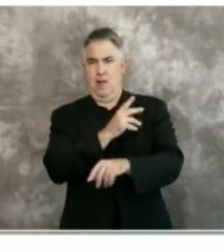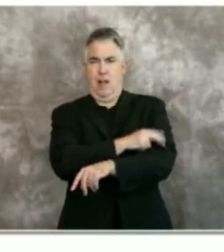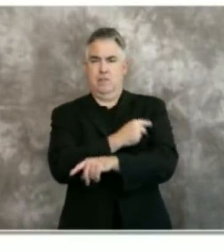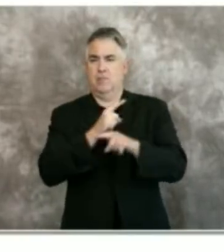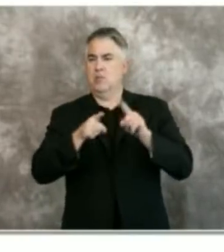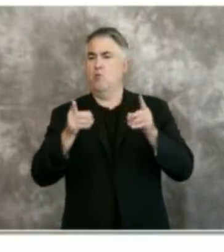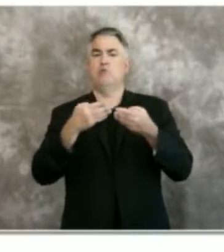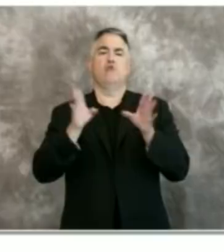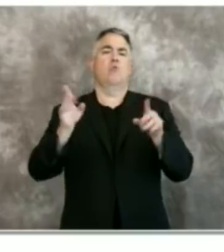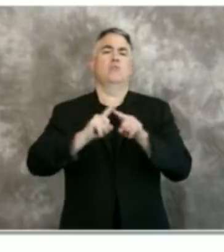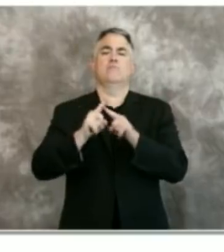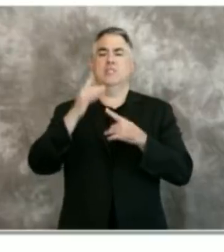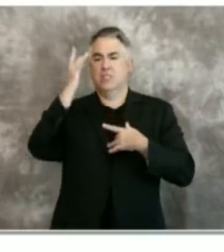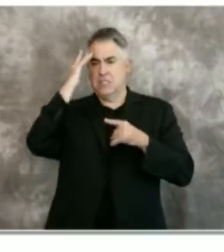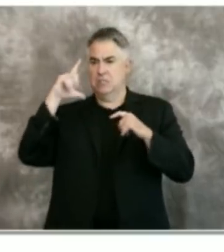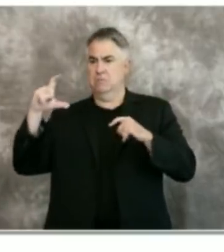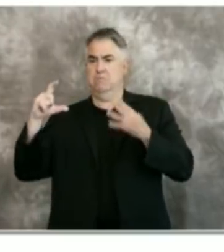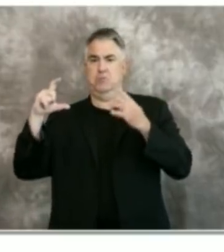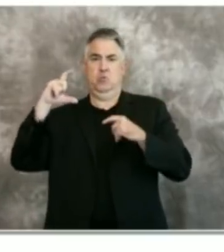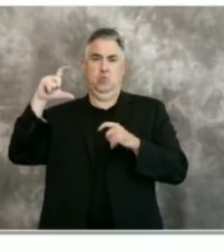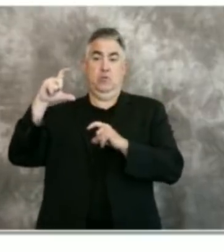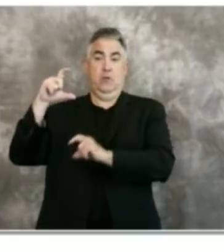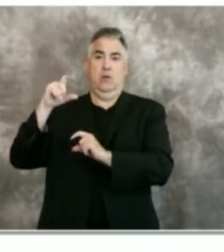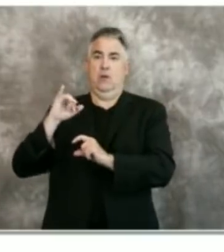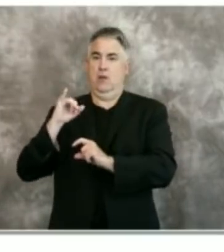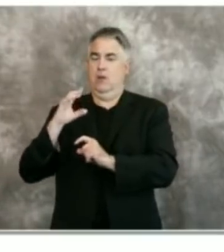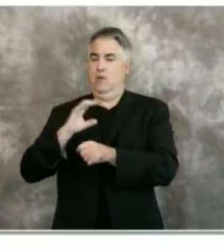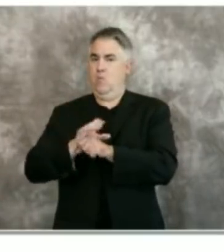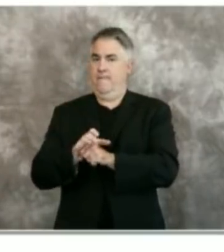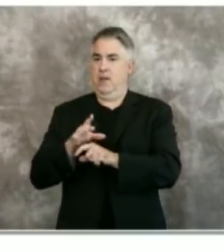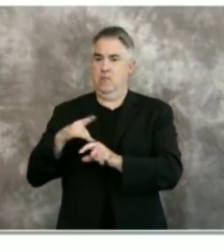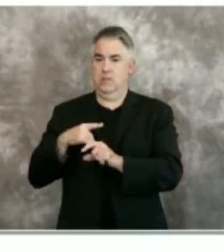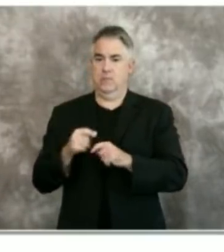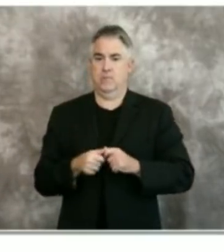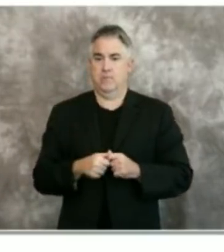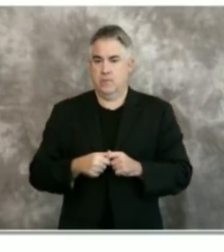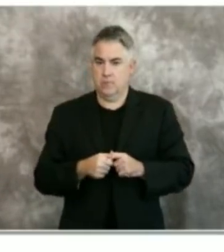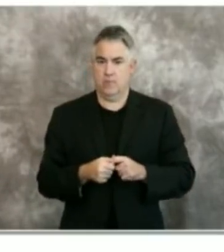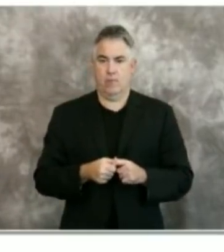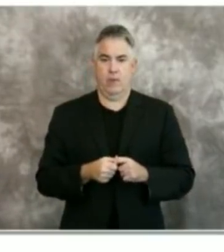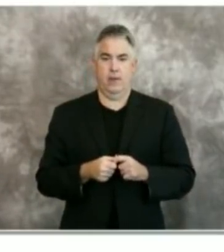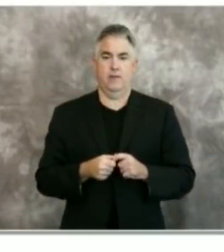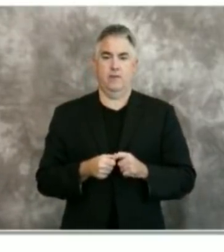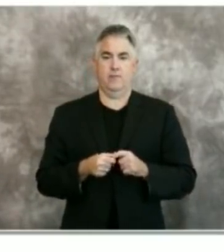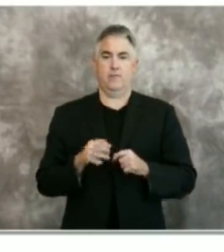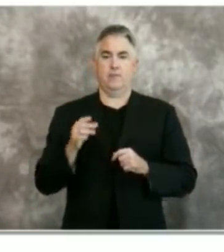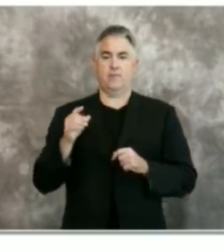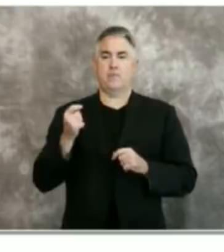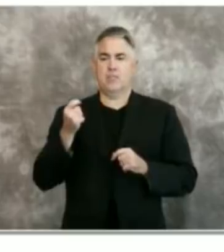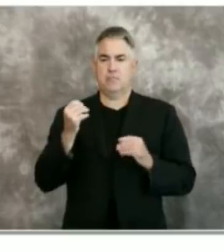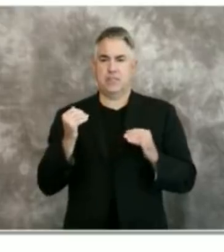OR 80% CAPACITY IN JUST UNDER 5,000. AND THEN THE NEXT ONE